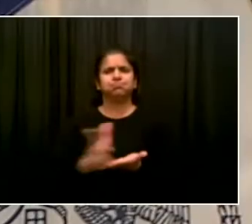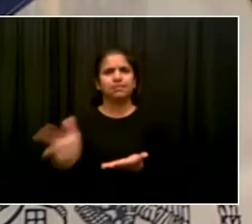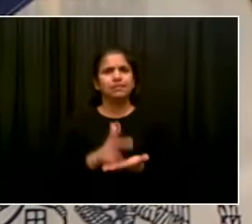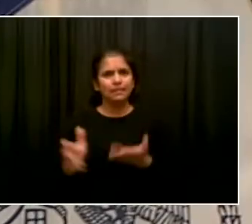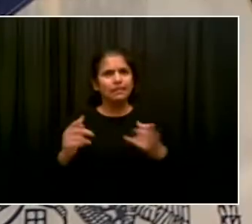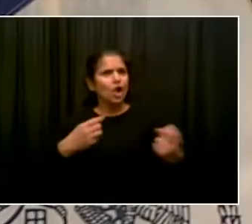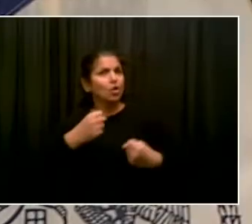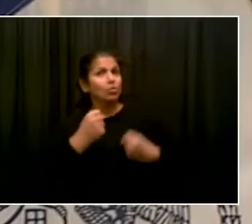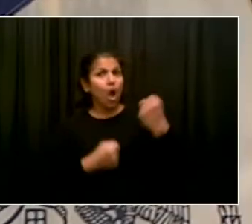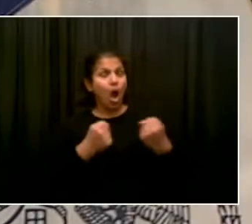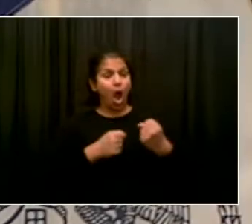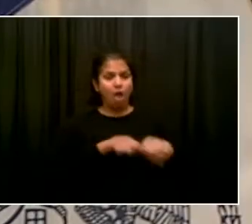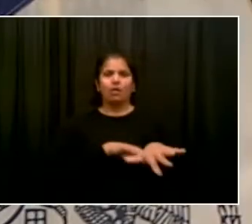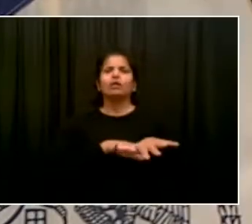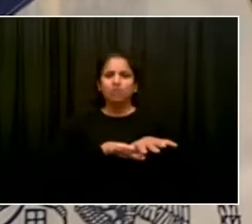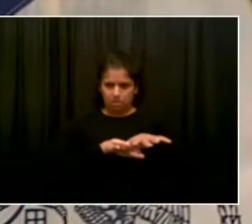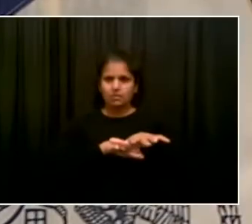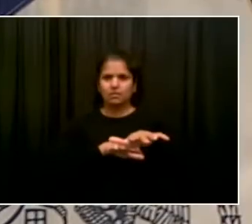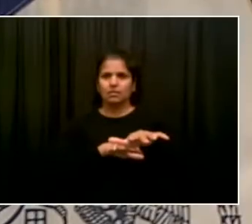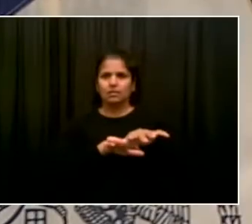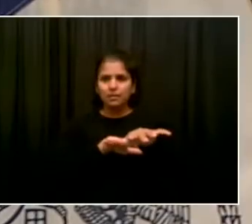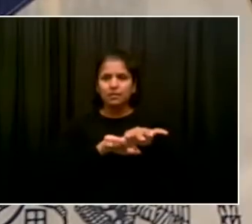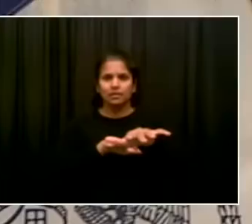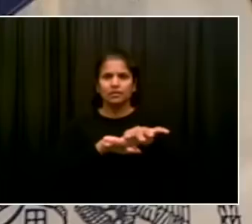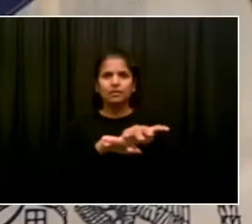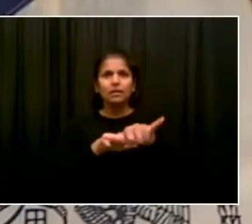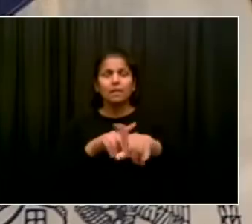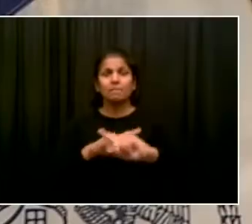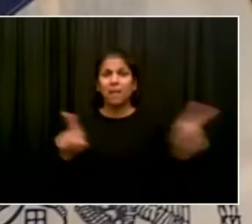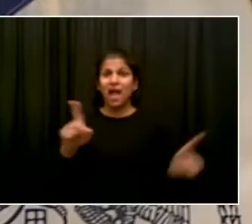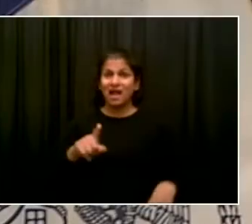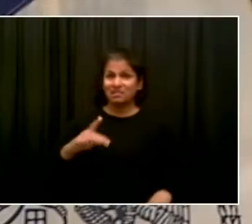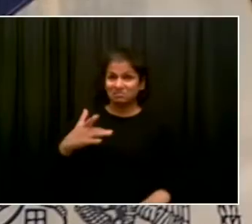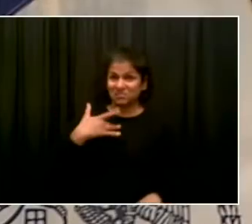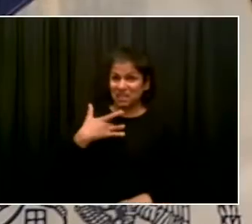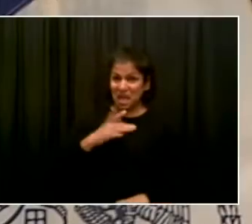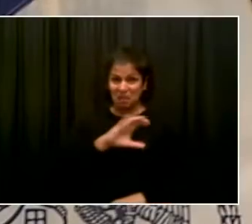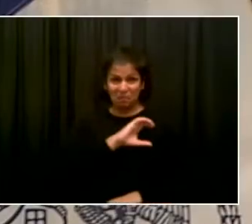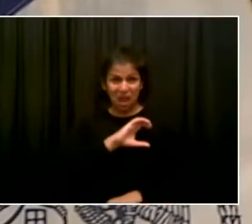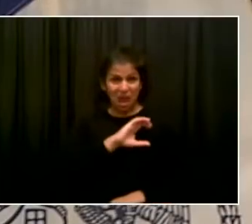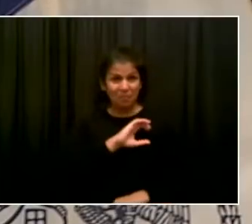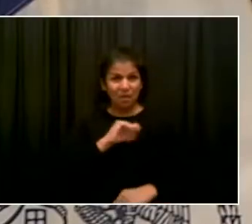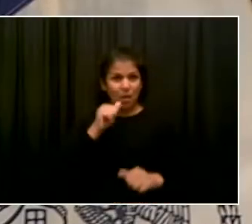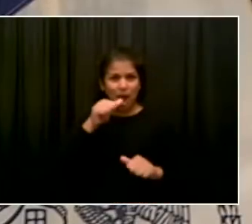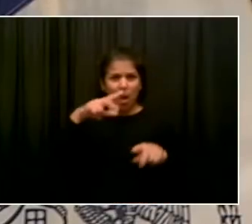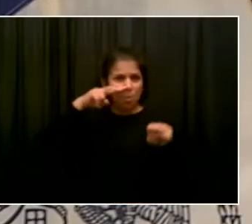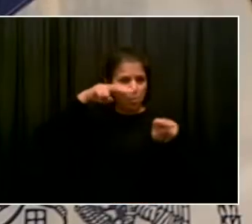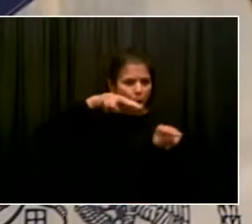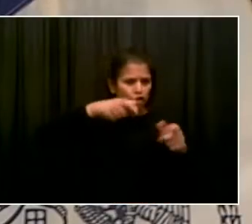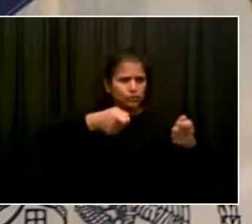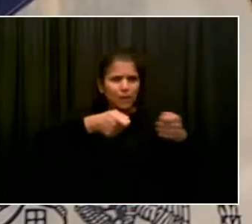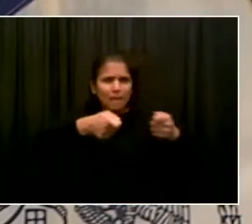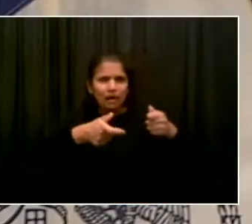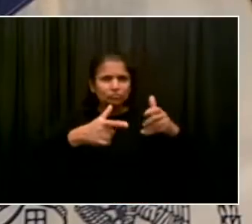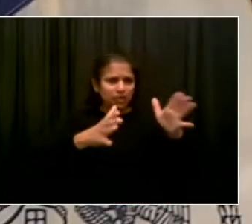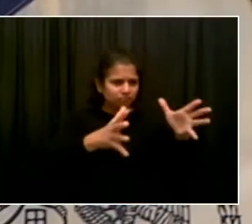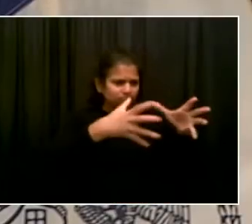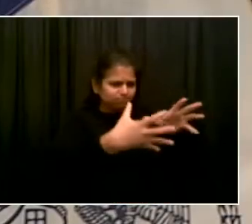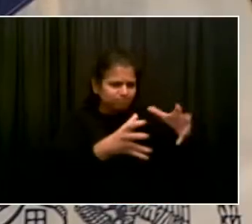BUT YOU VOWED TO MOVE THEM ANOTHER DIRECTION OBVIOUSLY CAR TRAFFIC IS A BIG PART OF THE PROBLEM, LACK OF NYPD ENFORCEMENT WHICH WE'VE